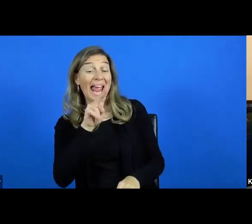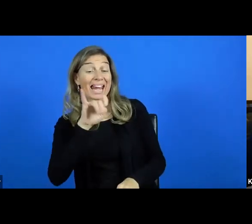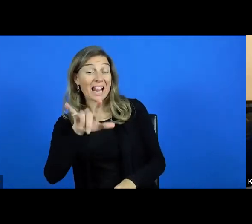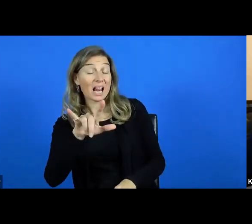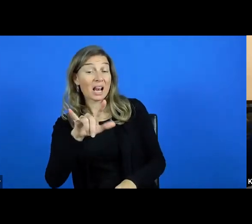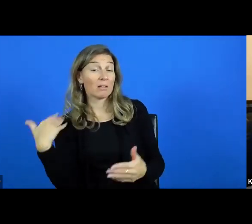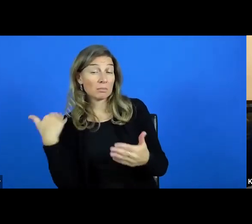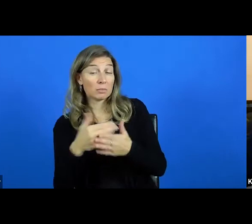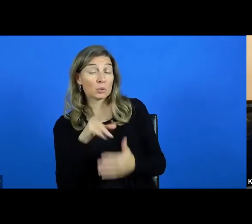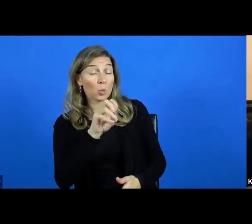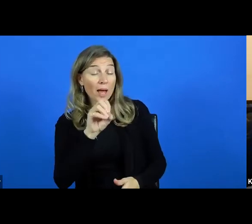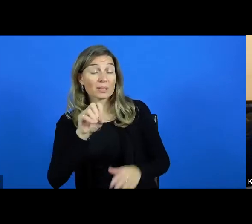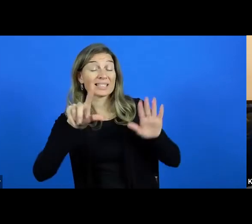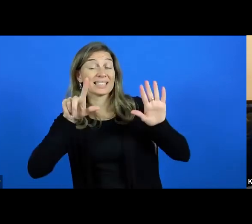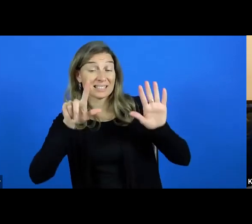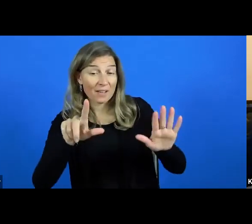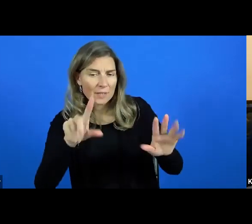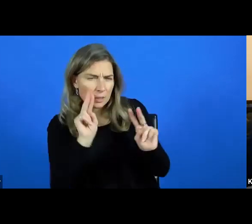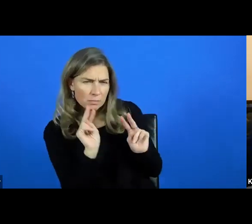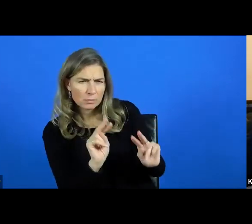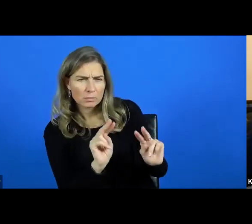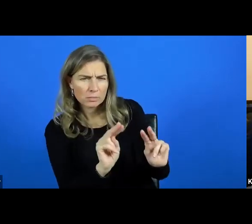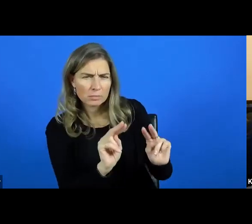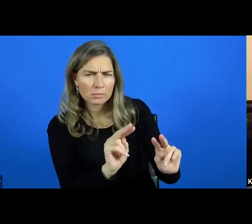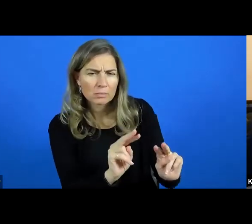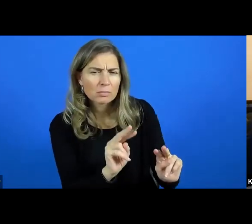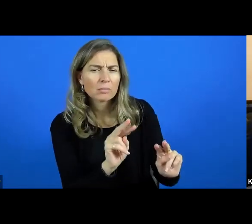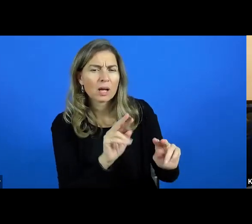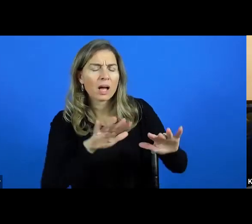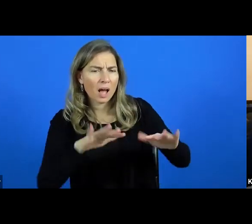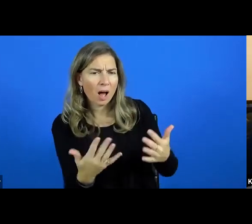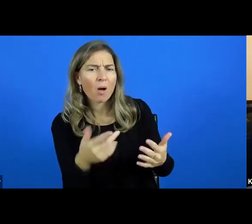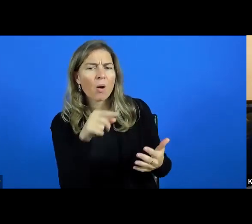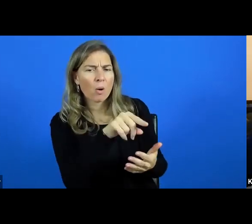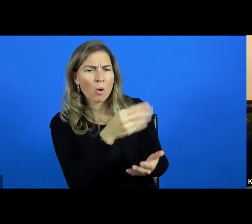and we published seven reports, national reports,